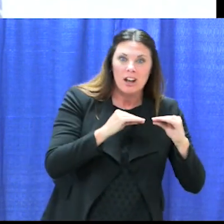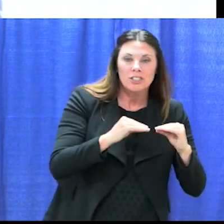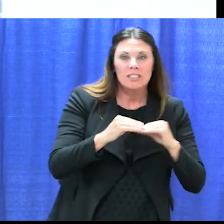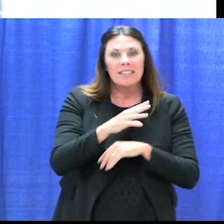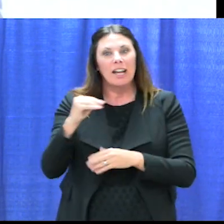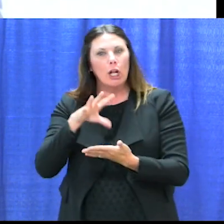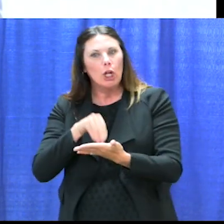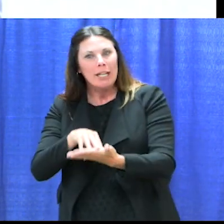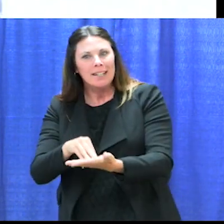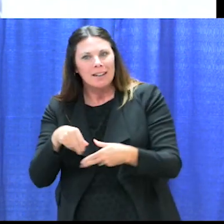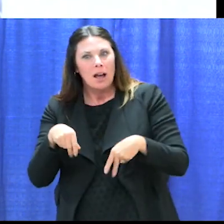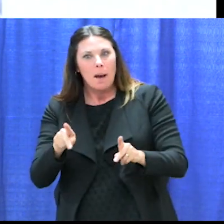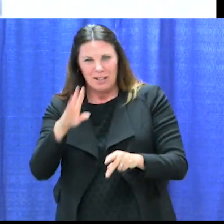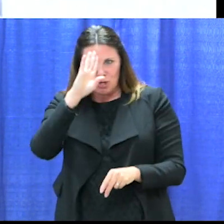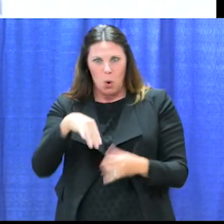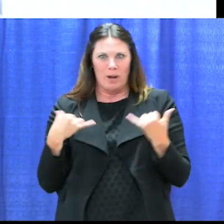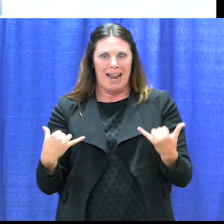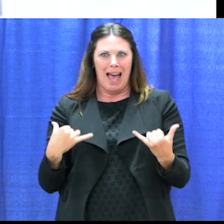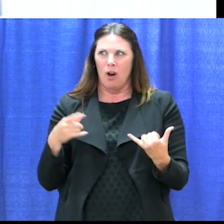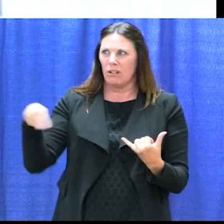We know it's not a great time for schools to apply for that program so we've put that